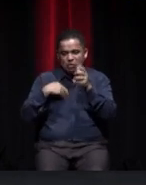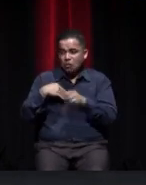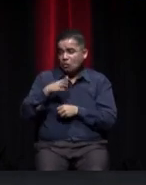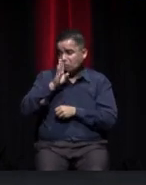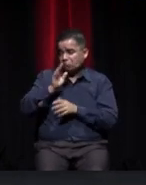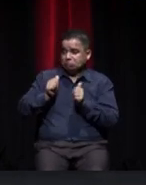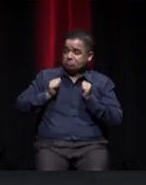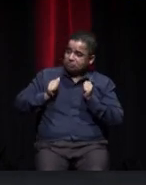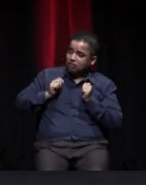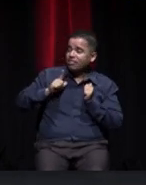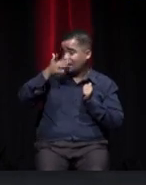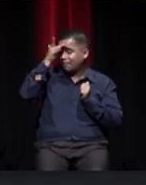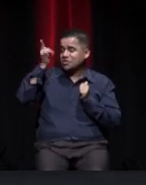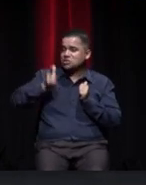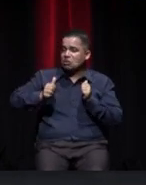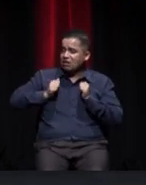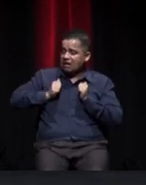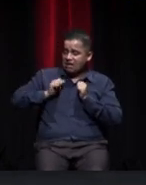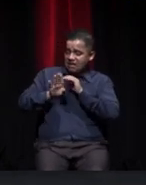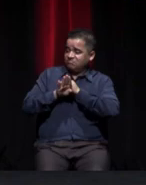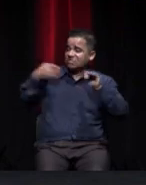Some people do so by leaving these groups. It's another way...